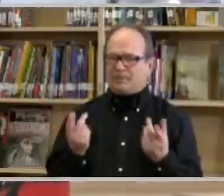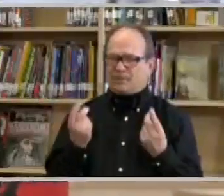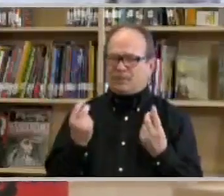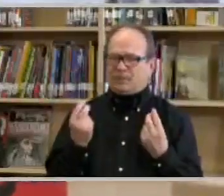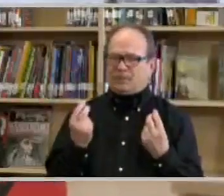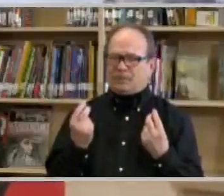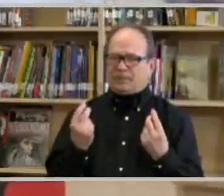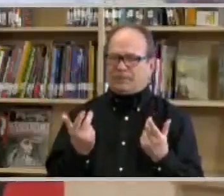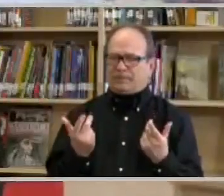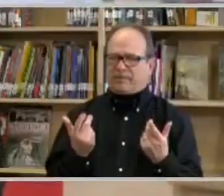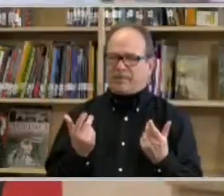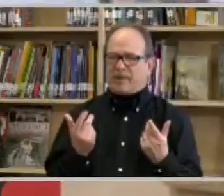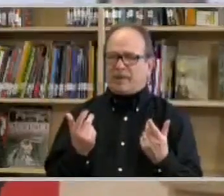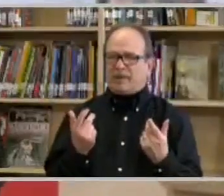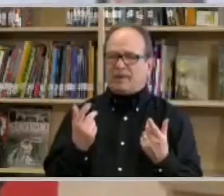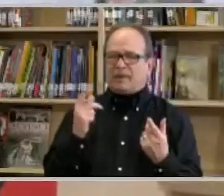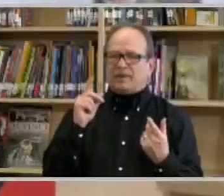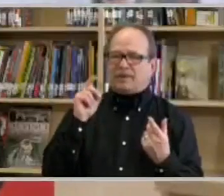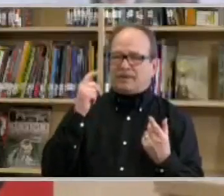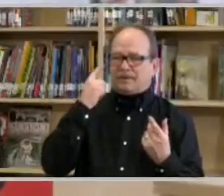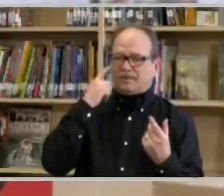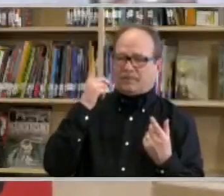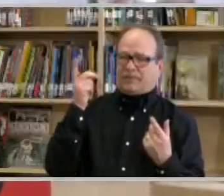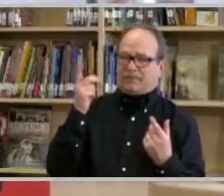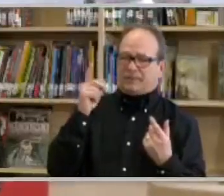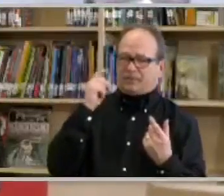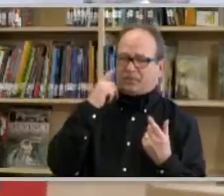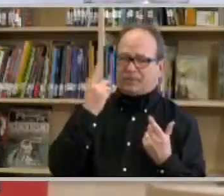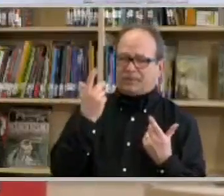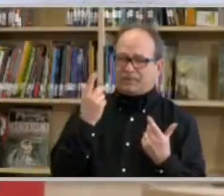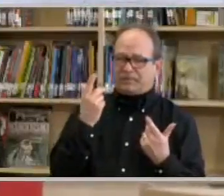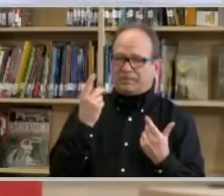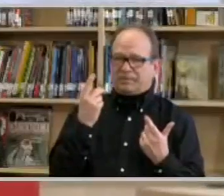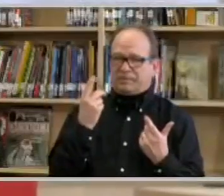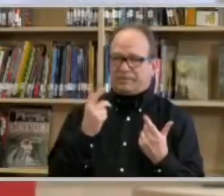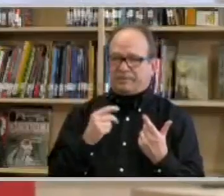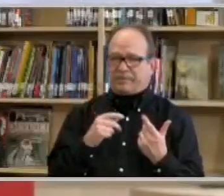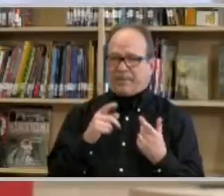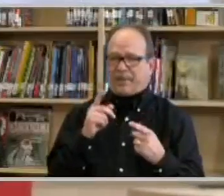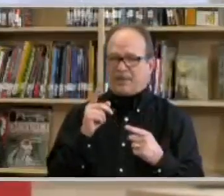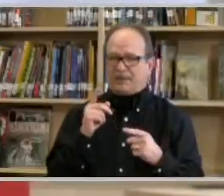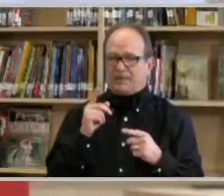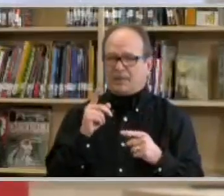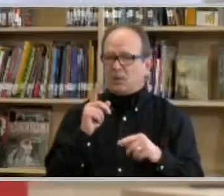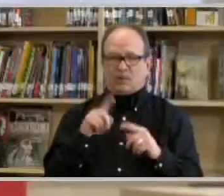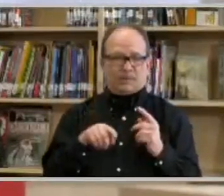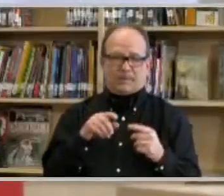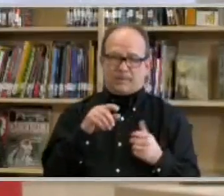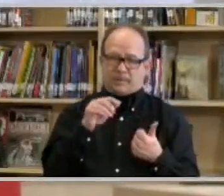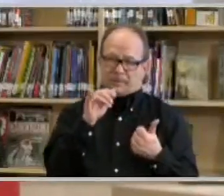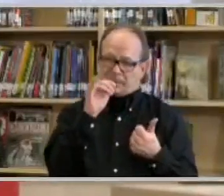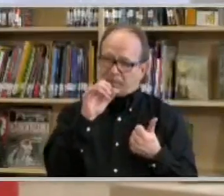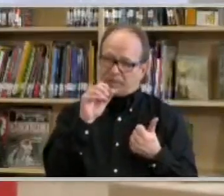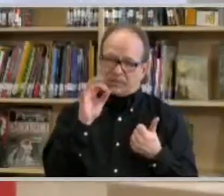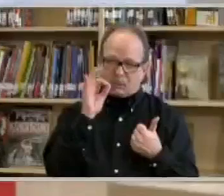SO HOW CAN WE FILL THAT SPACE? NOW THE GOVERNMENT IS NEVER GOING TO BE THE PLACE WHERE YOU